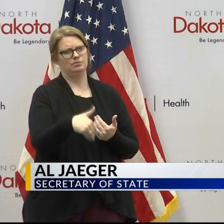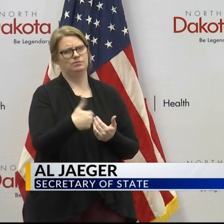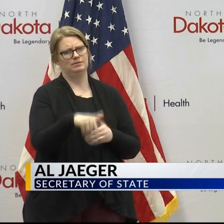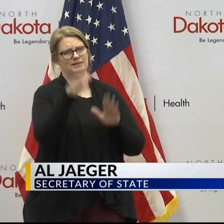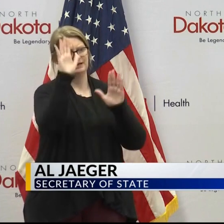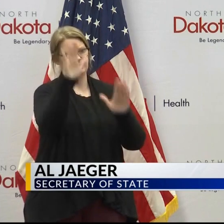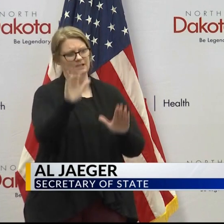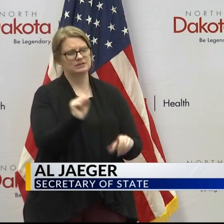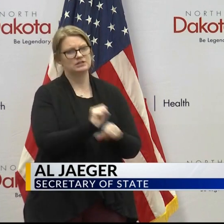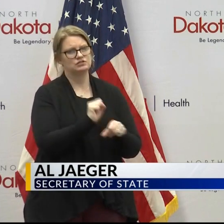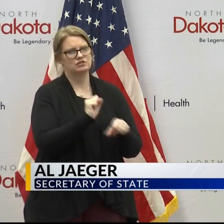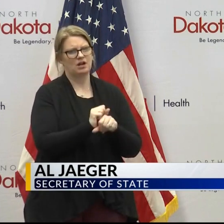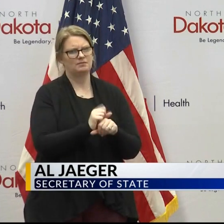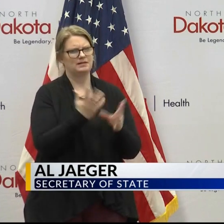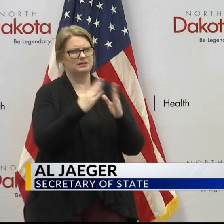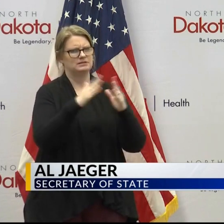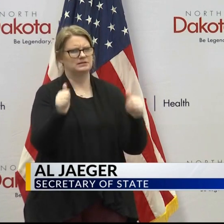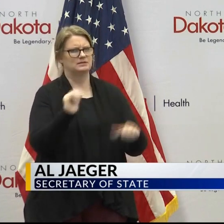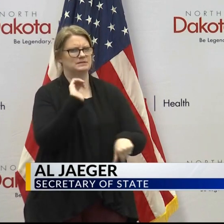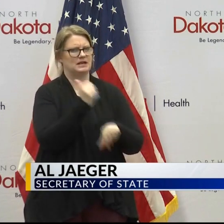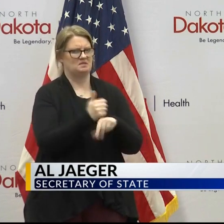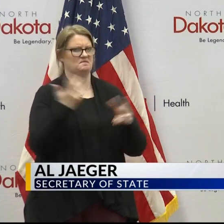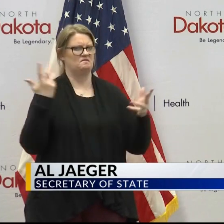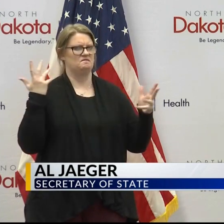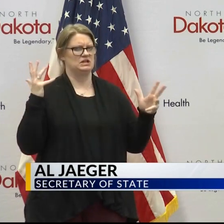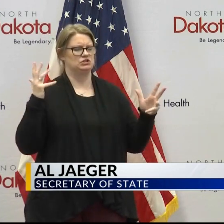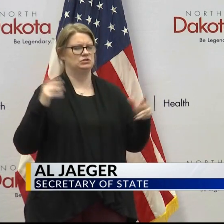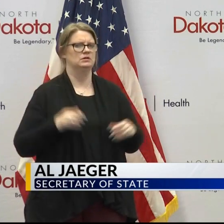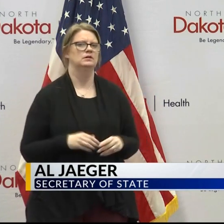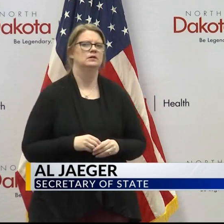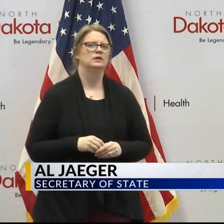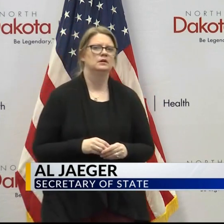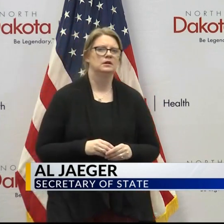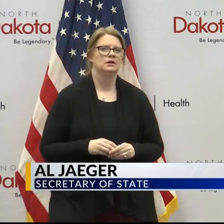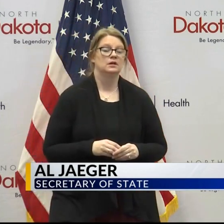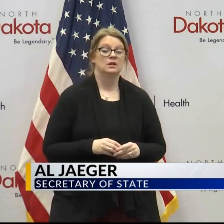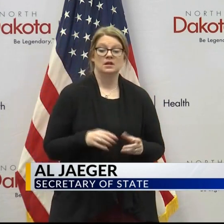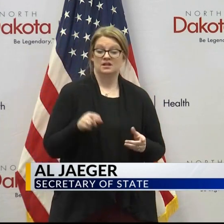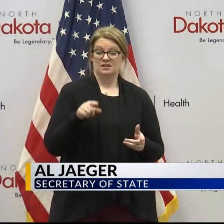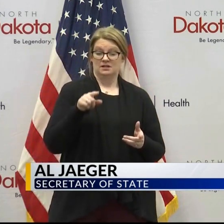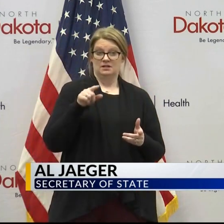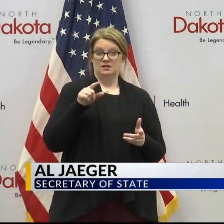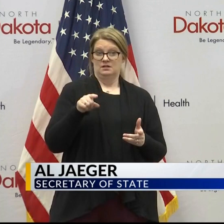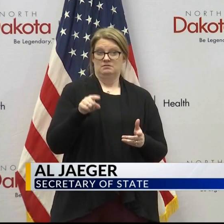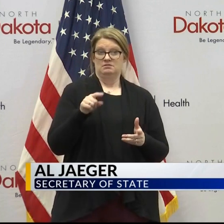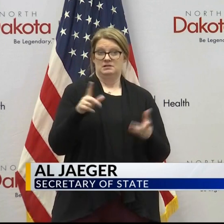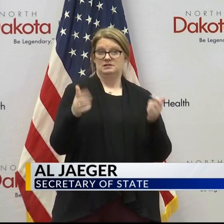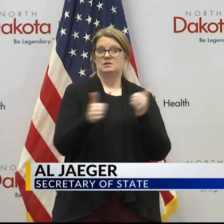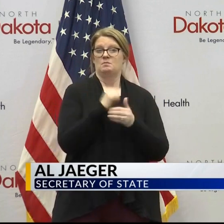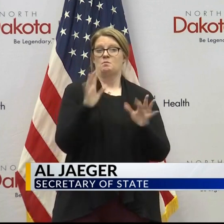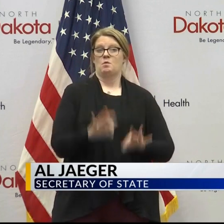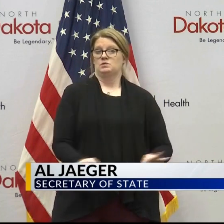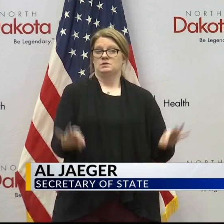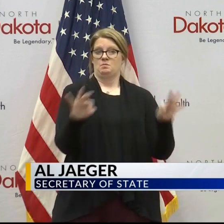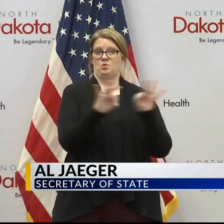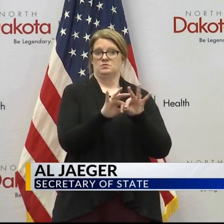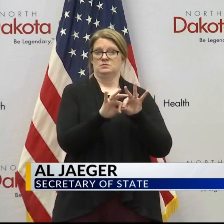HAVE APPLIED, WHEN THE BALLOTS ARE -- WHEN THE APPLICATIONS ARE RECEIVED AND WHEN THE BALLOTS ARE SENT OUT AND WHEN THE RETURN COUNTIES HAVE BEEN DOING AN EXCELLENT JOB ON THAT. WE HAVE A GOOD SYSTEM IN PLACE